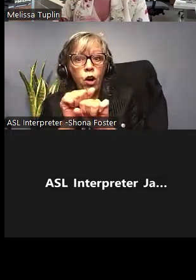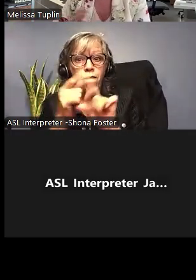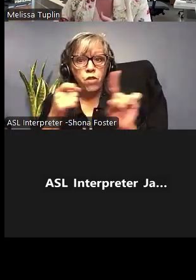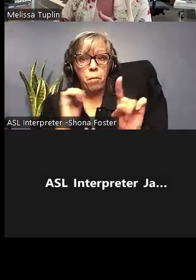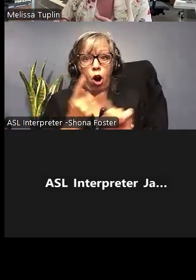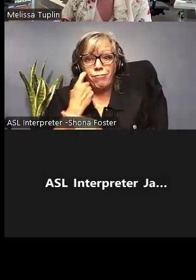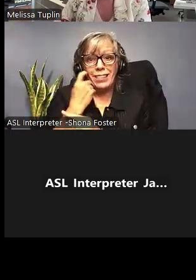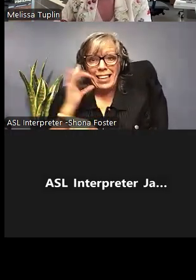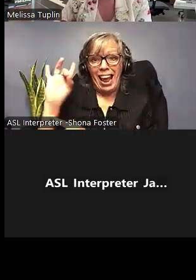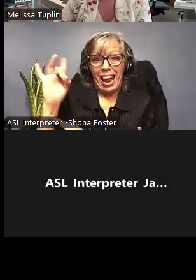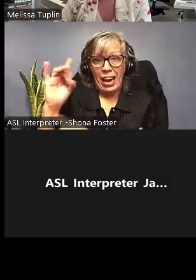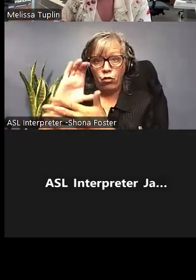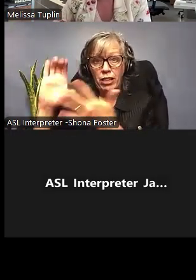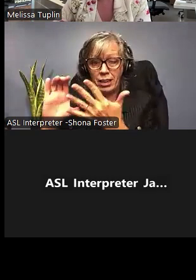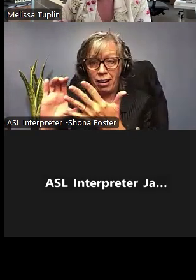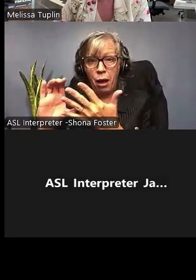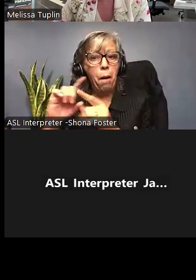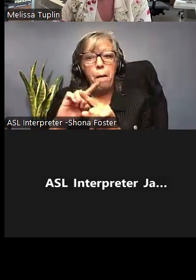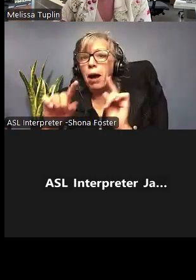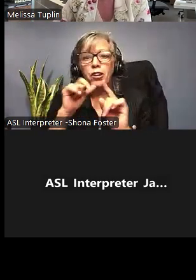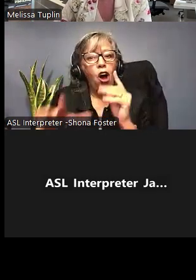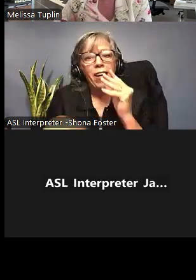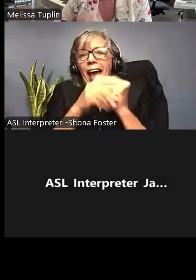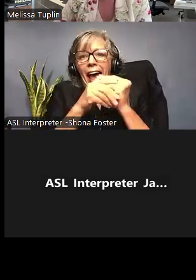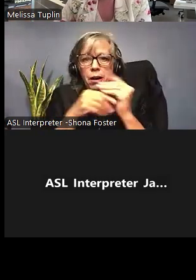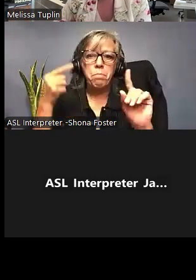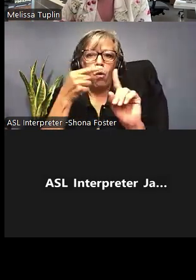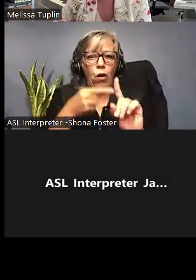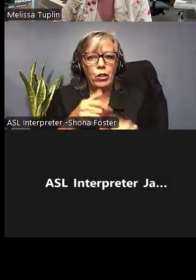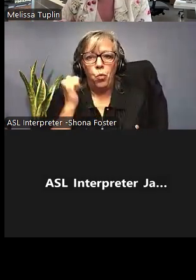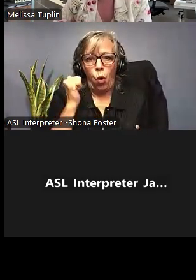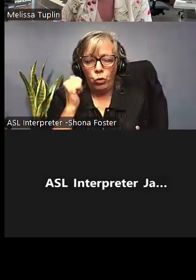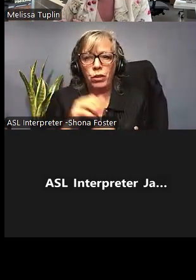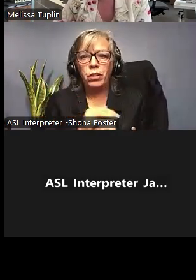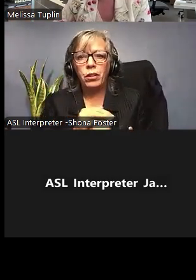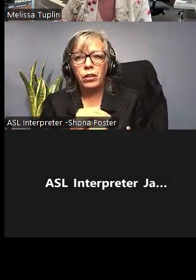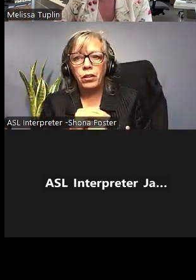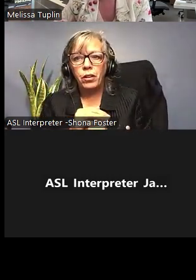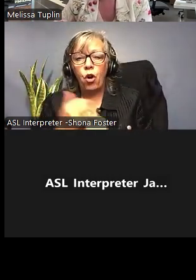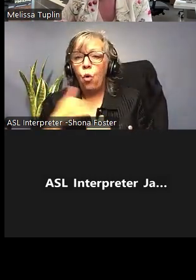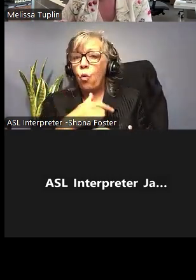will not be considered for the additional points. We're not asking organizations to share personal